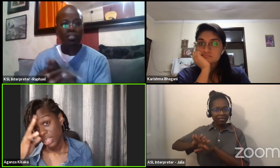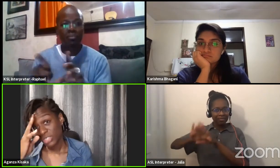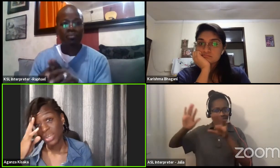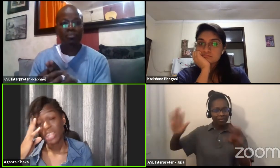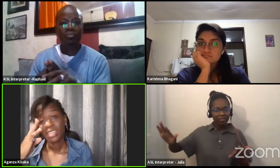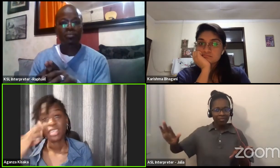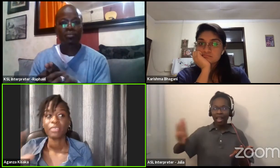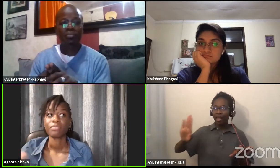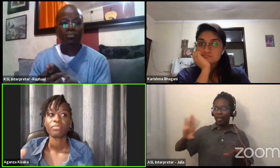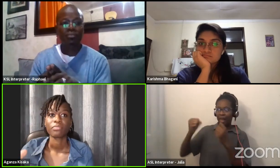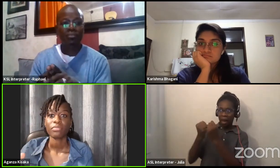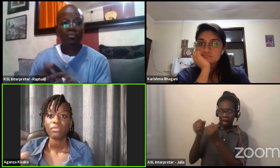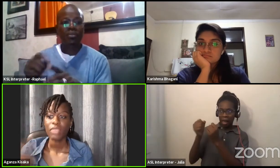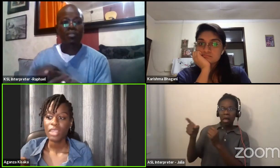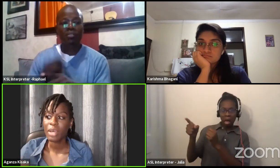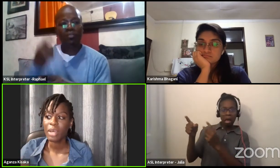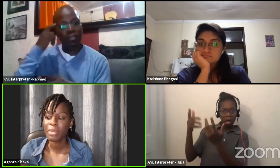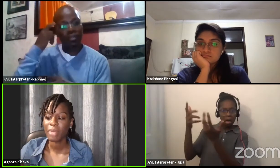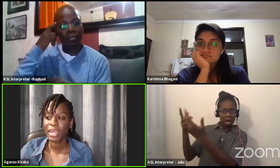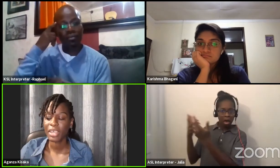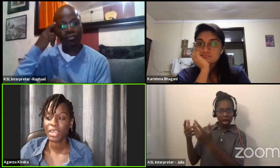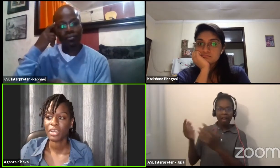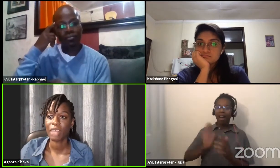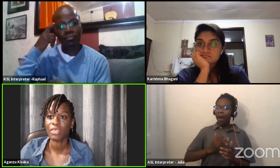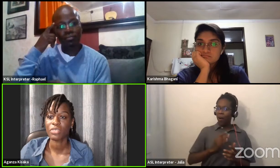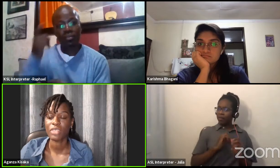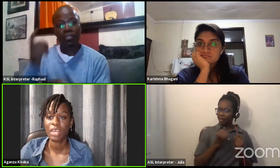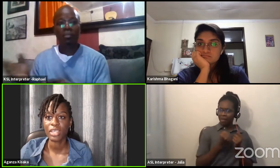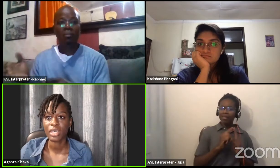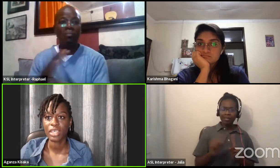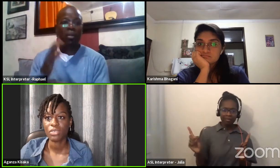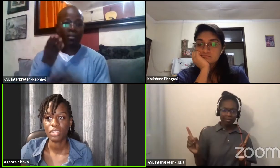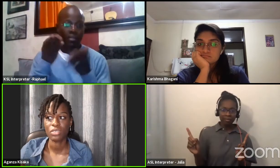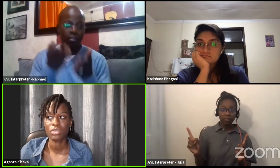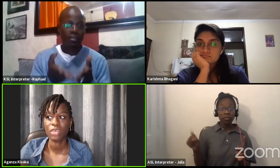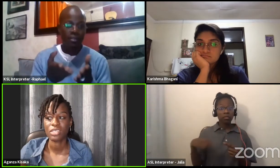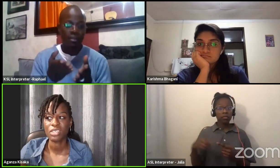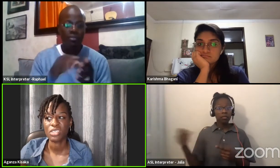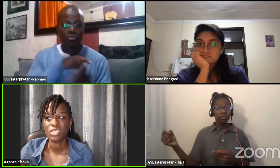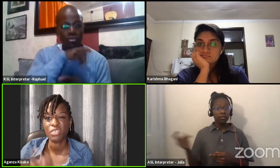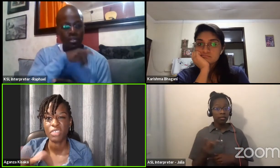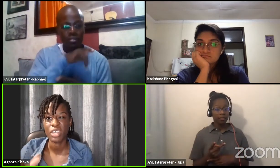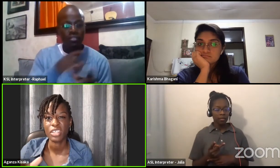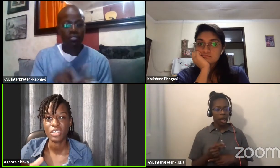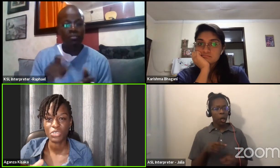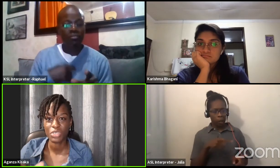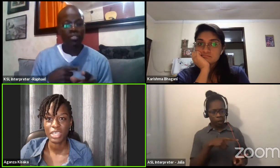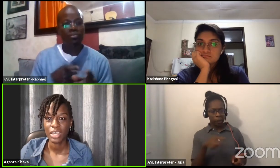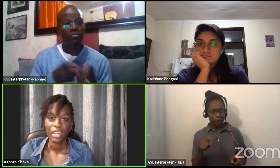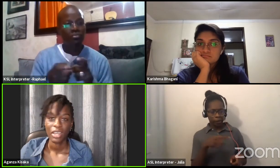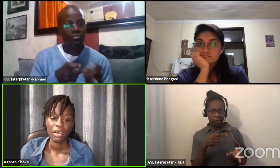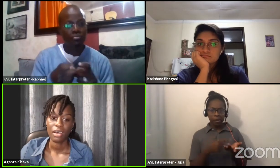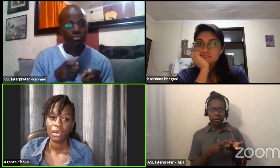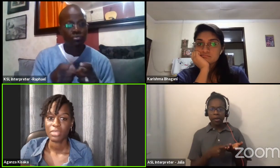And so I think coming back here and having to navigate all the nuances of the industry,